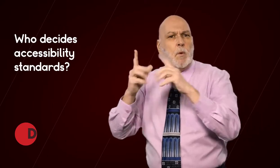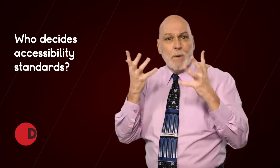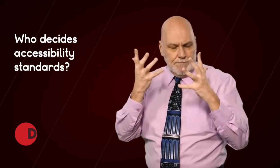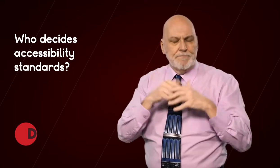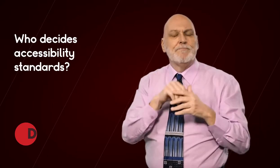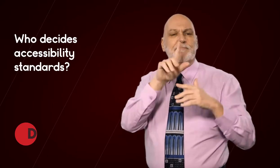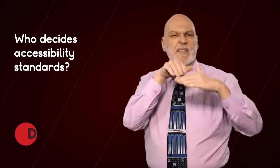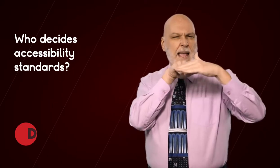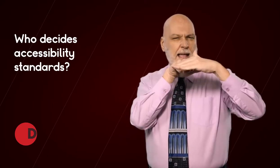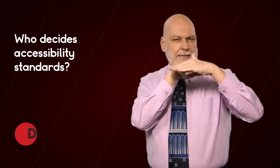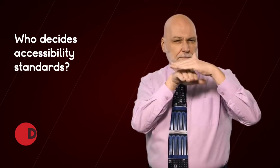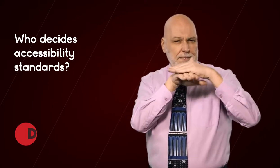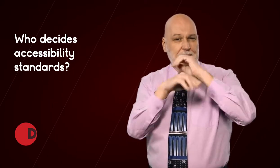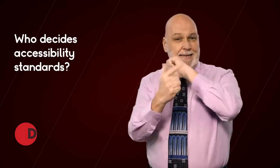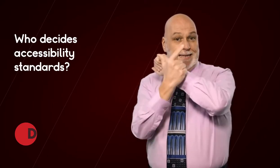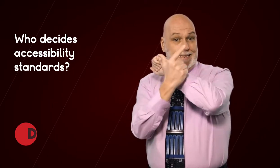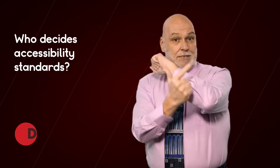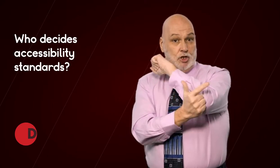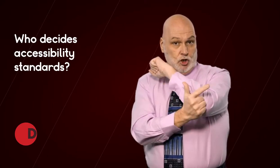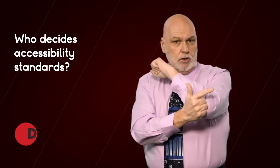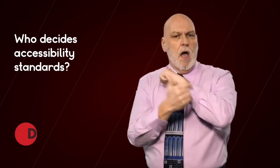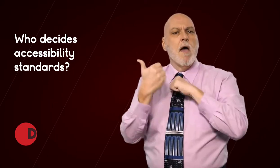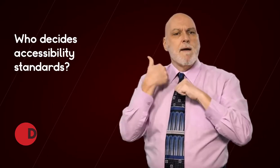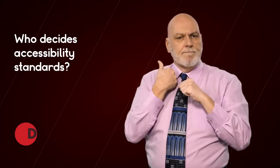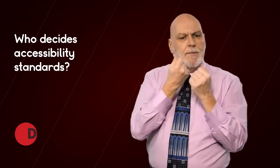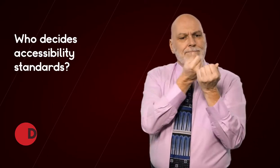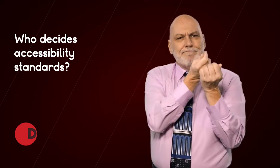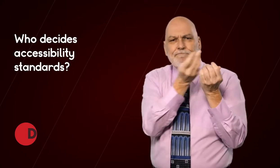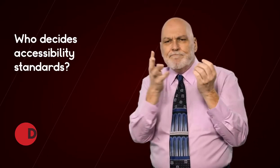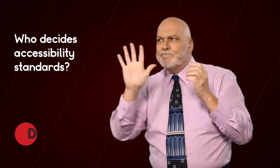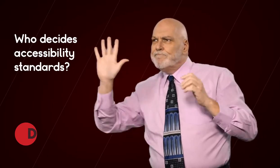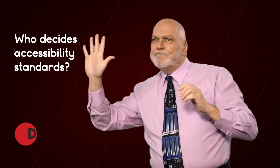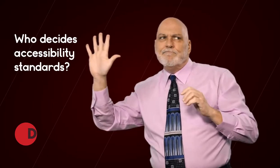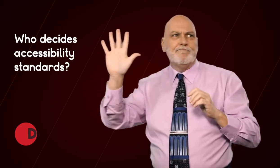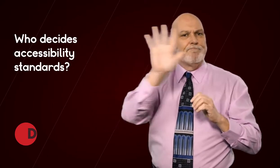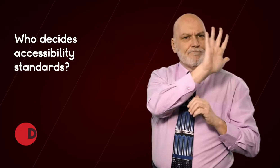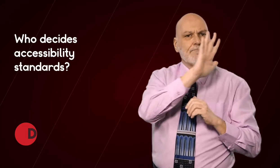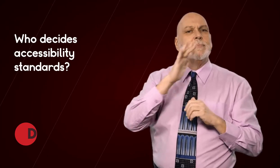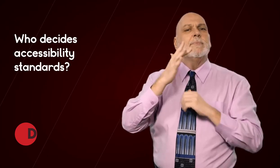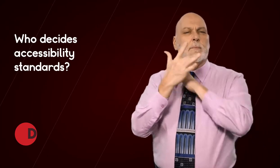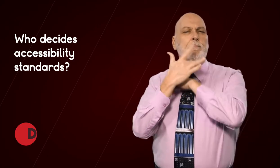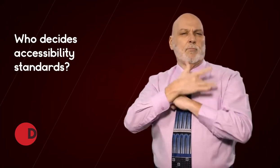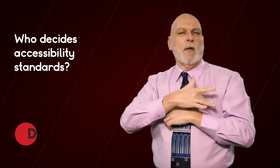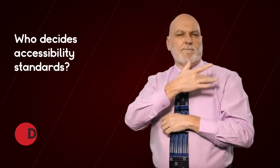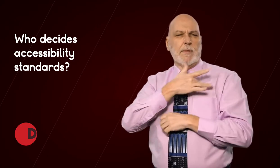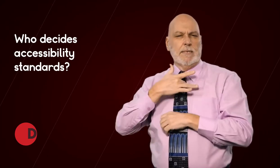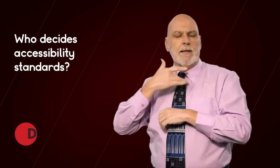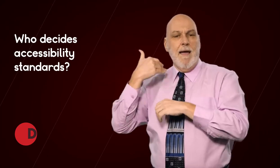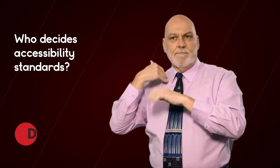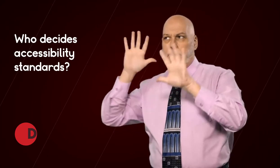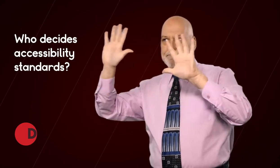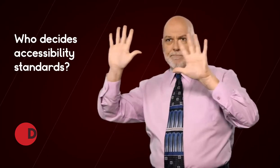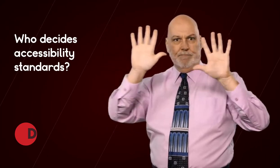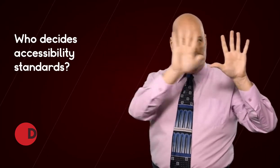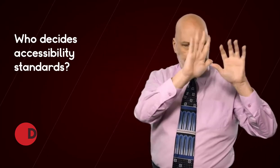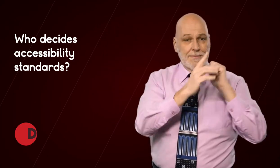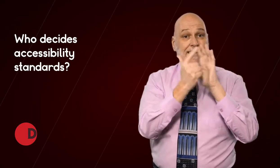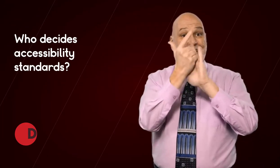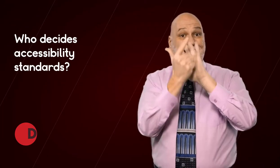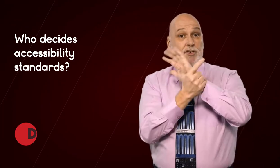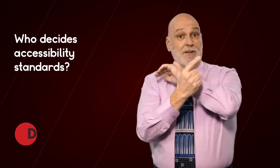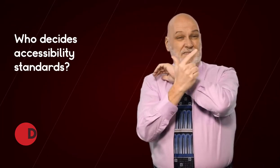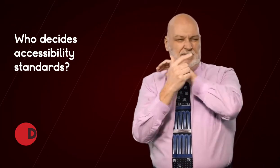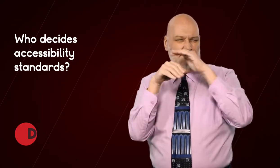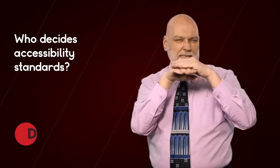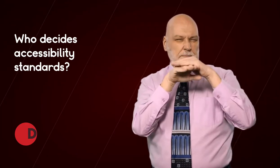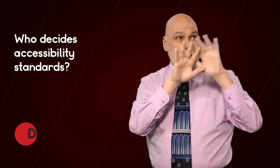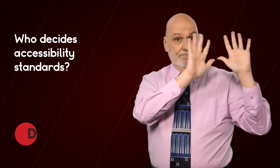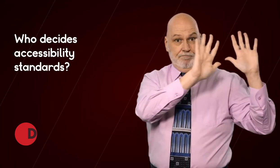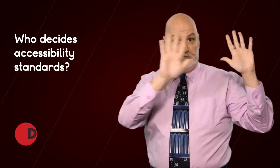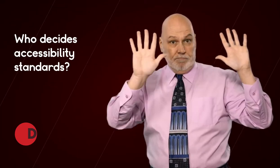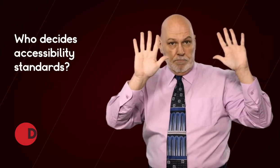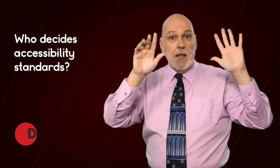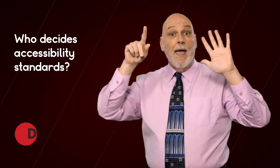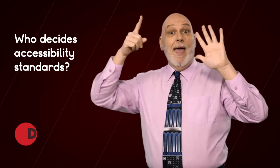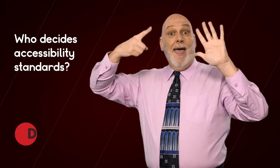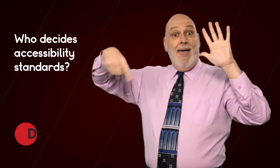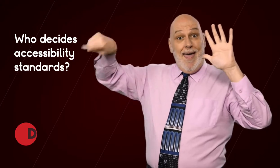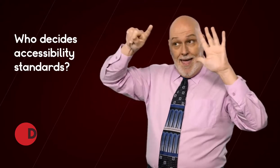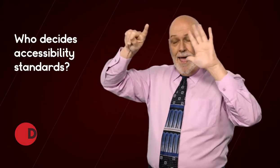There are also separate Accessibility legislation in